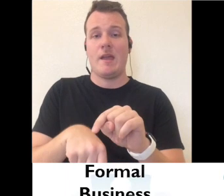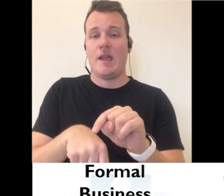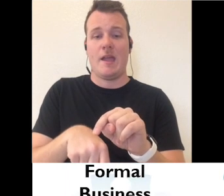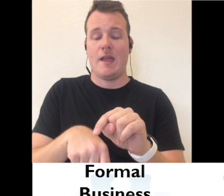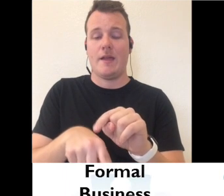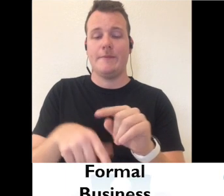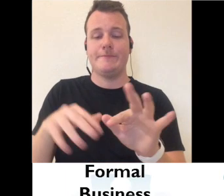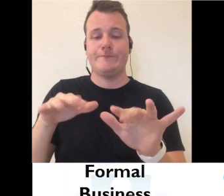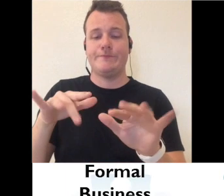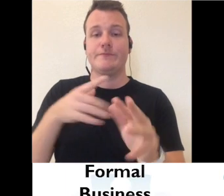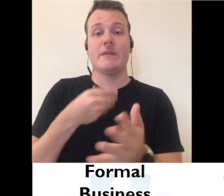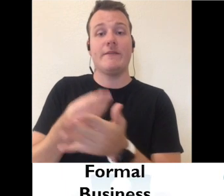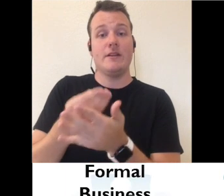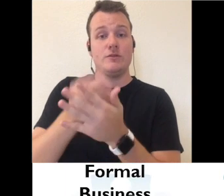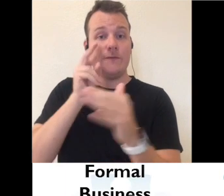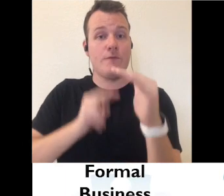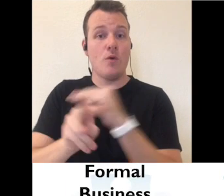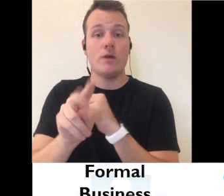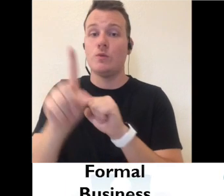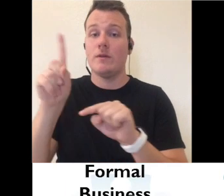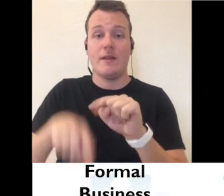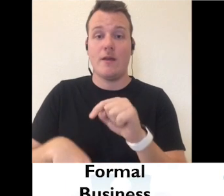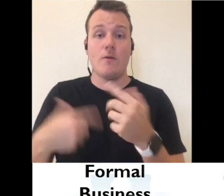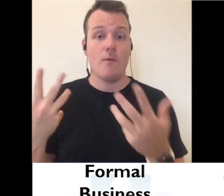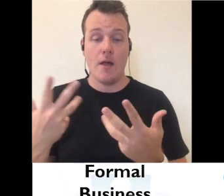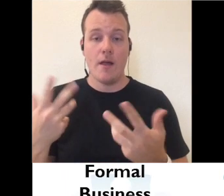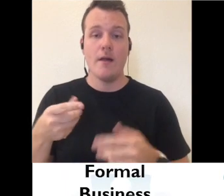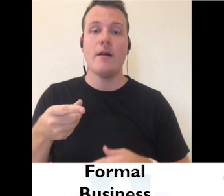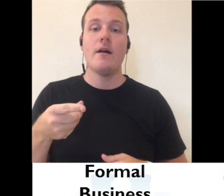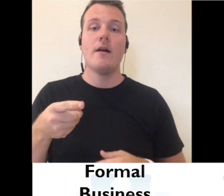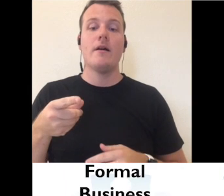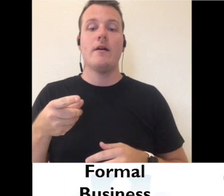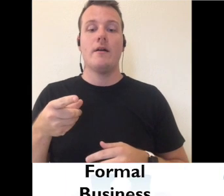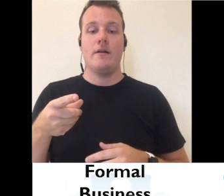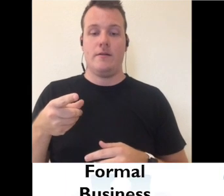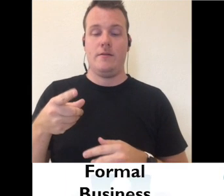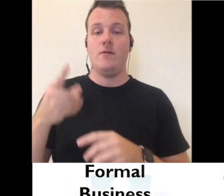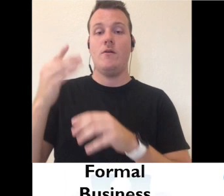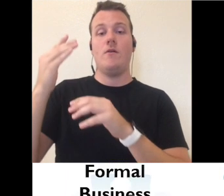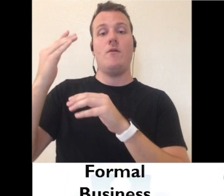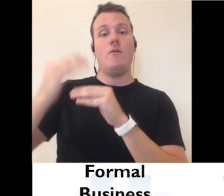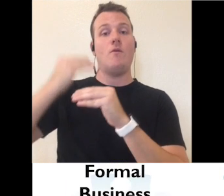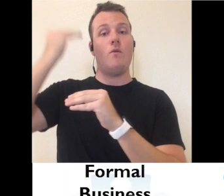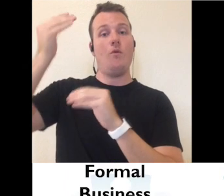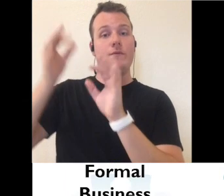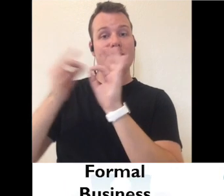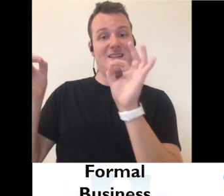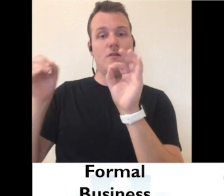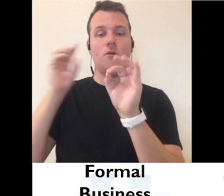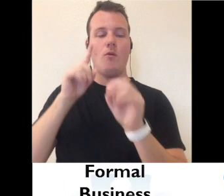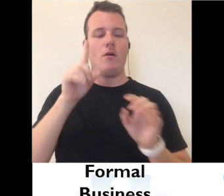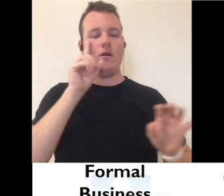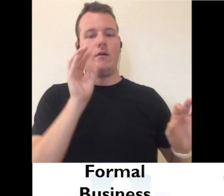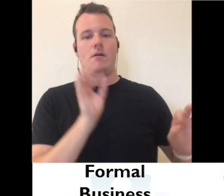you can't overstate or inflate things. You don't want to overstate how many patients you're gonna see you don't want to overstate how many units you're gonna